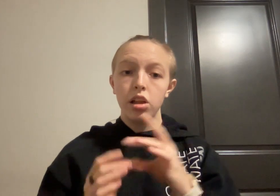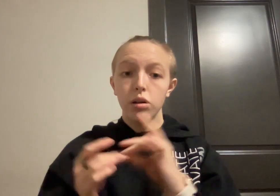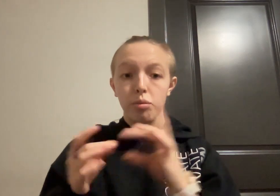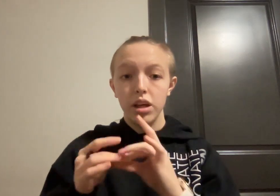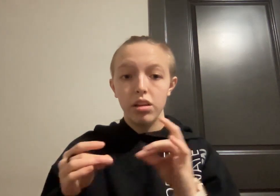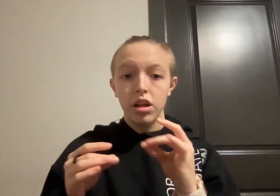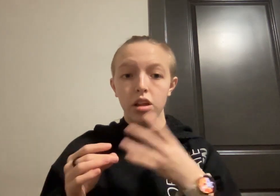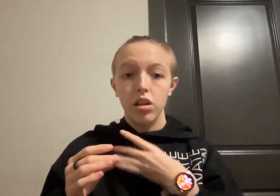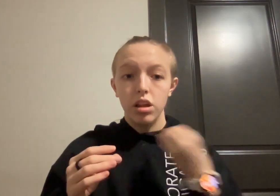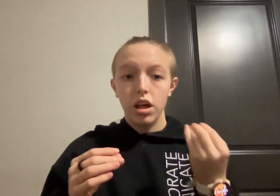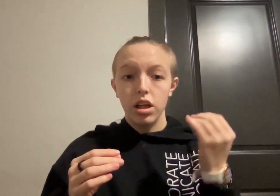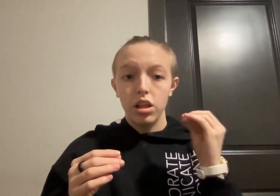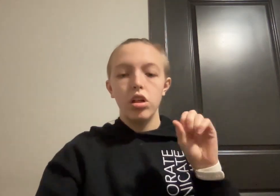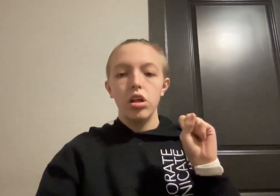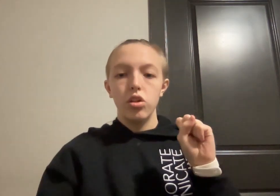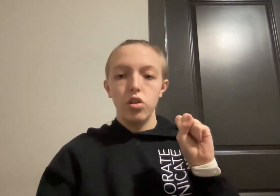Like, comment